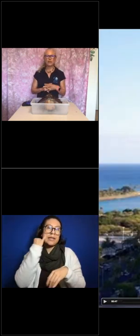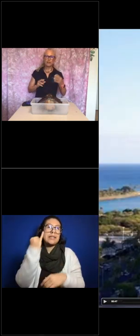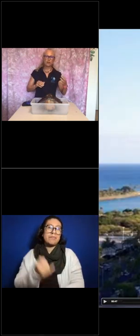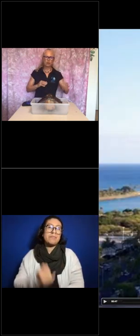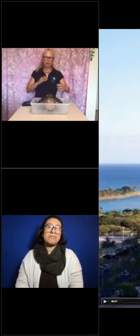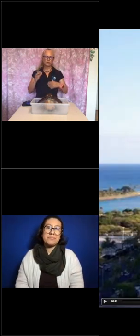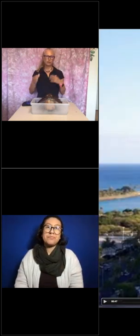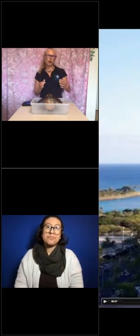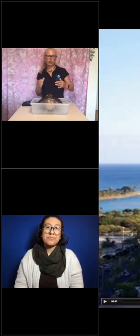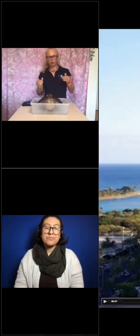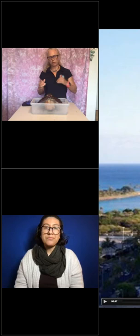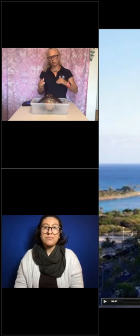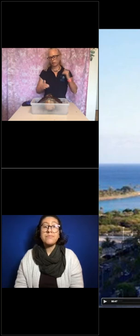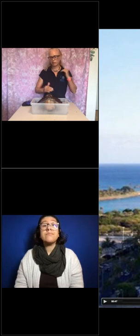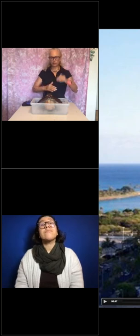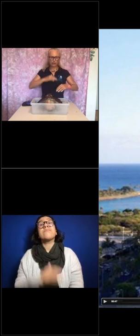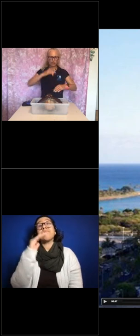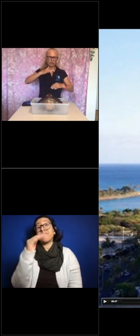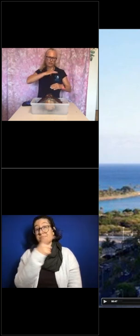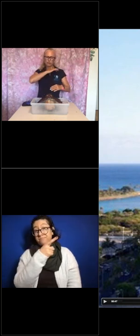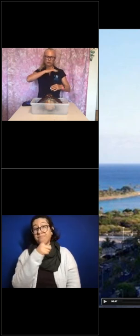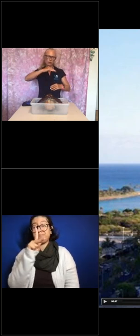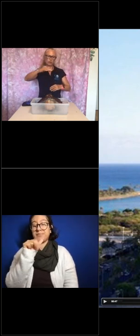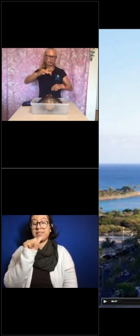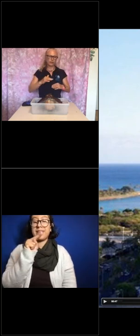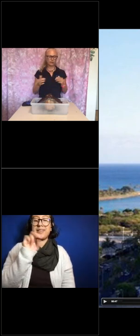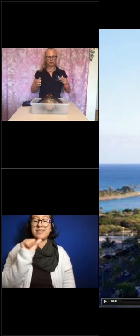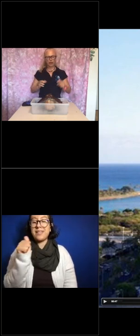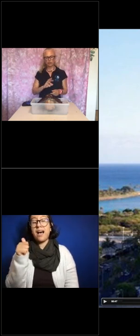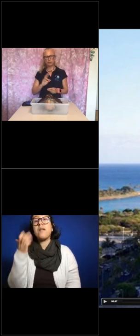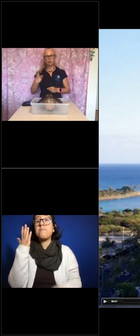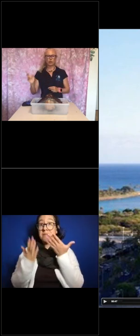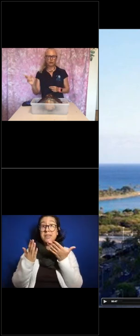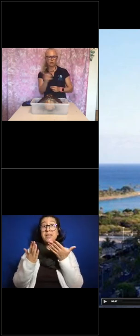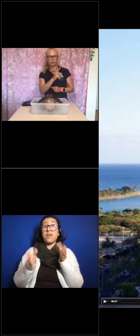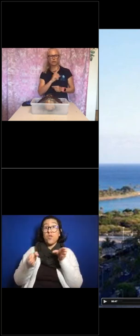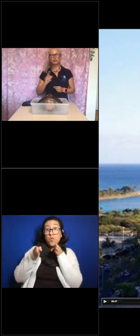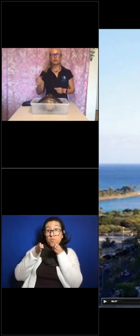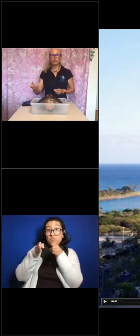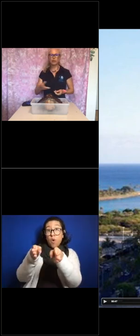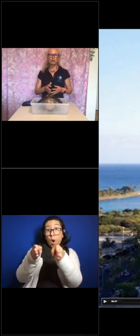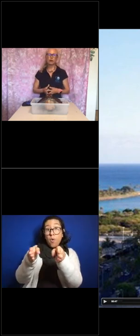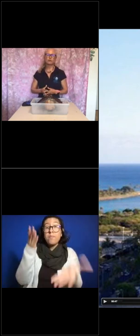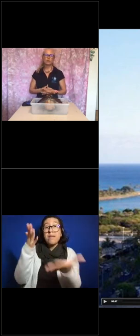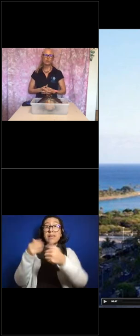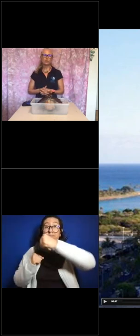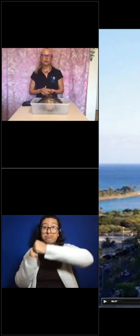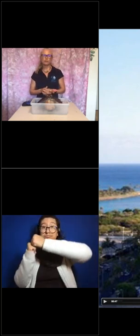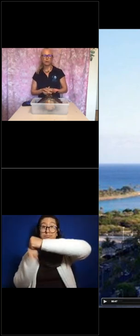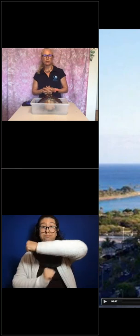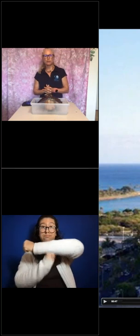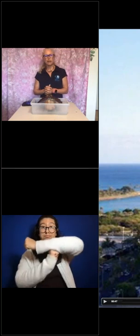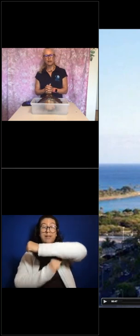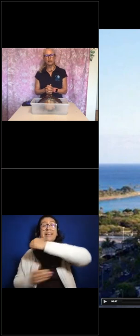And then they go on to talk about maybe even elevating the roadways and having people commute through downtown Honolulu by boats.